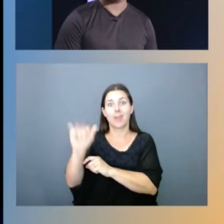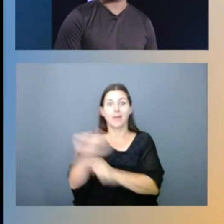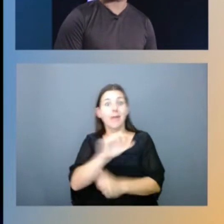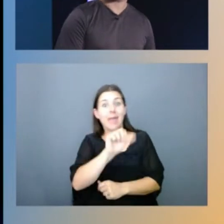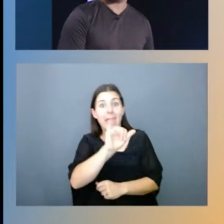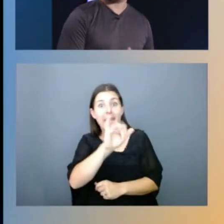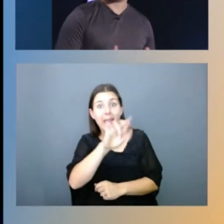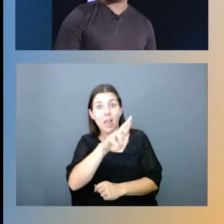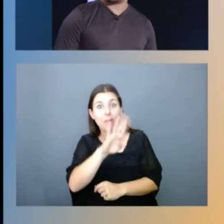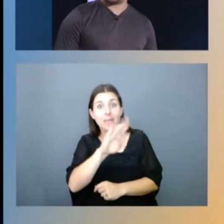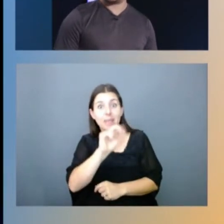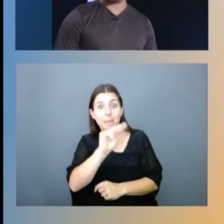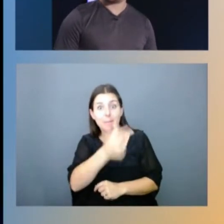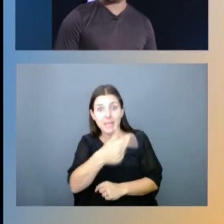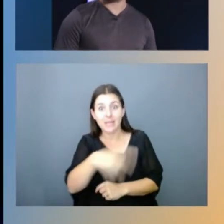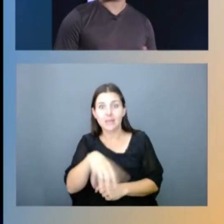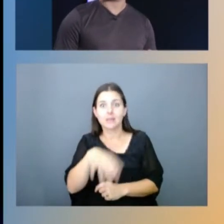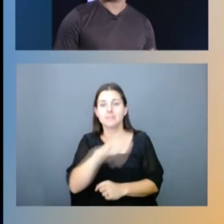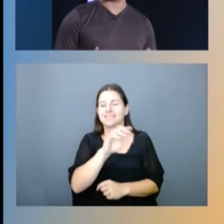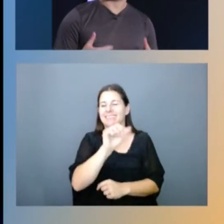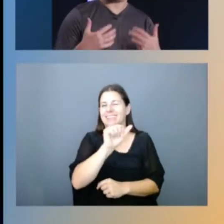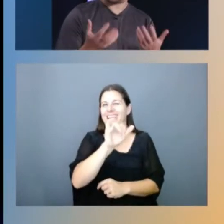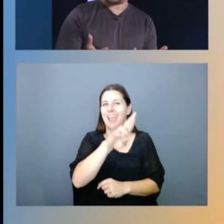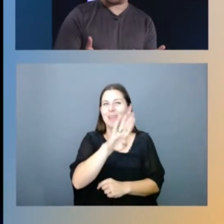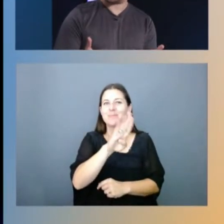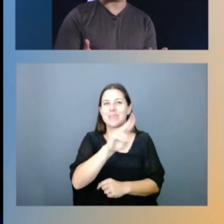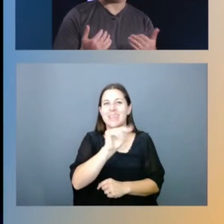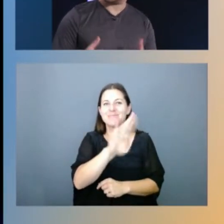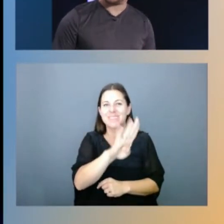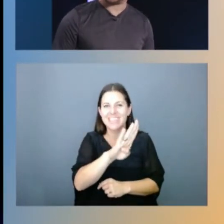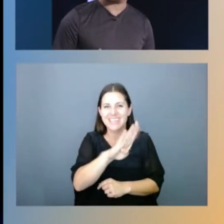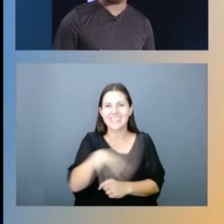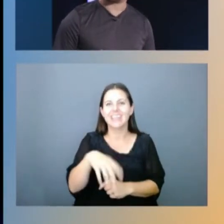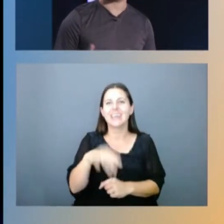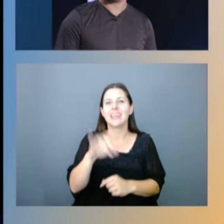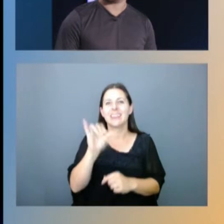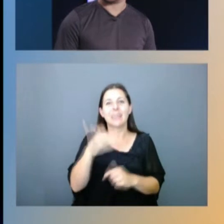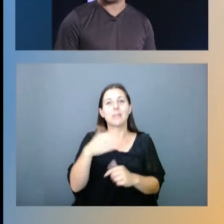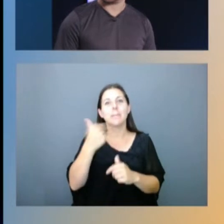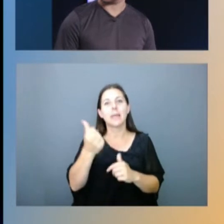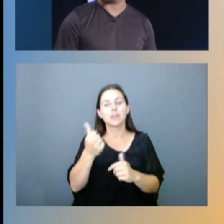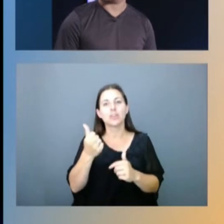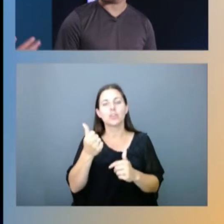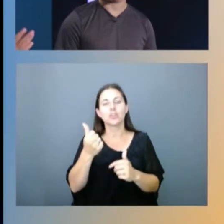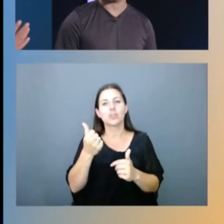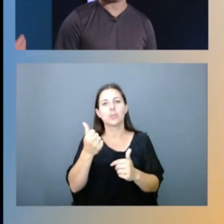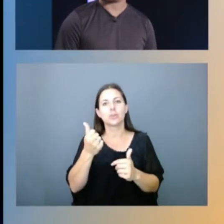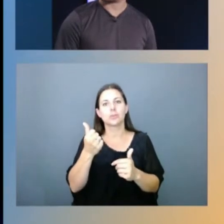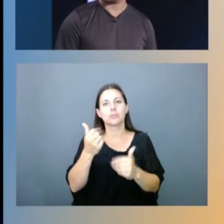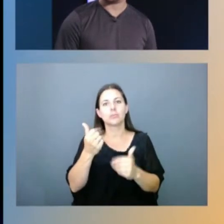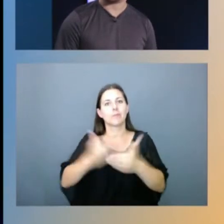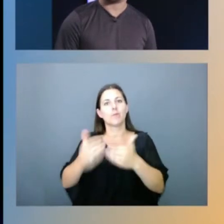are all adapting Inf1 and seeing better performance and lower cost in their workloads. That's amazing just to see the growth